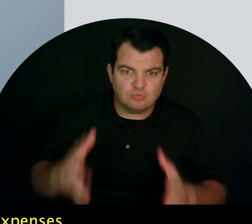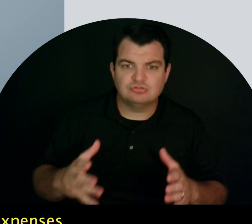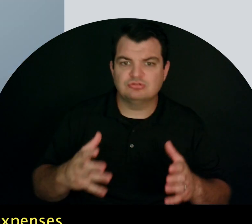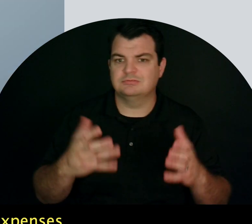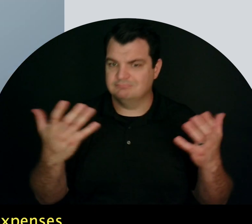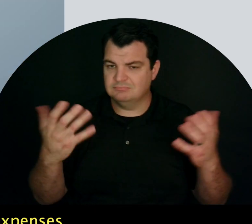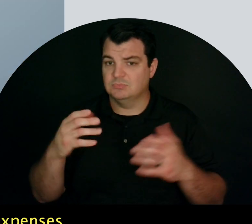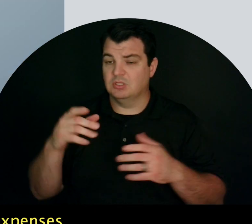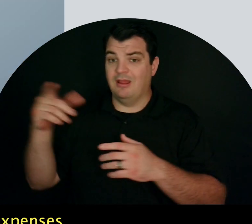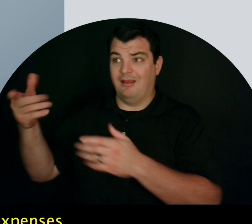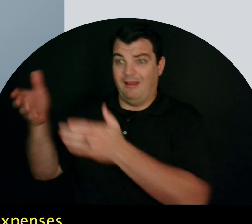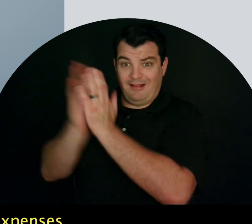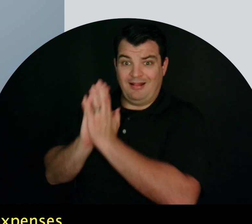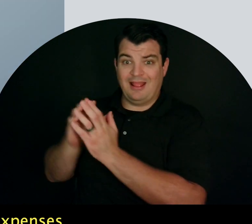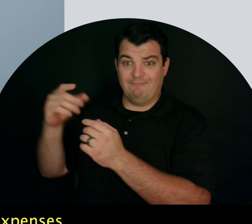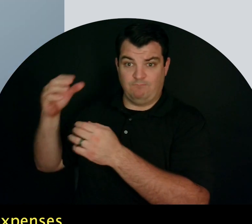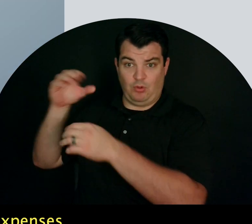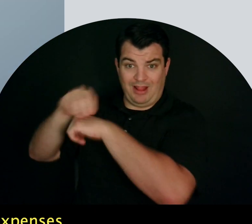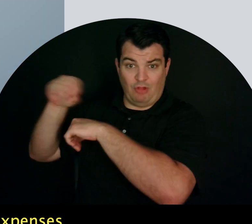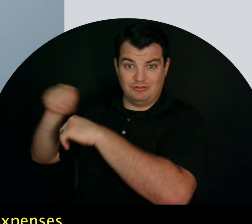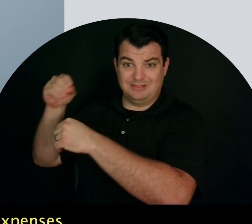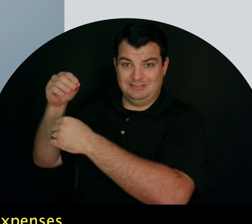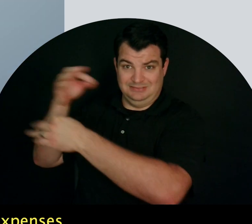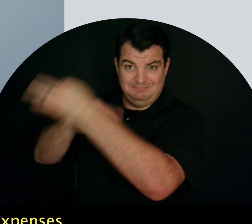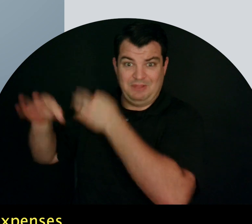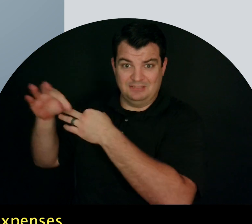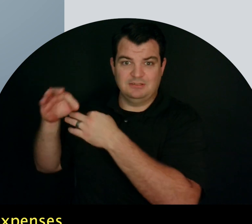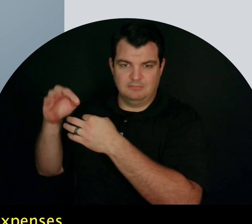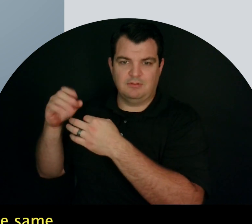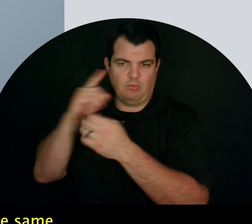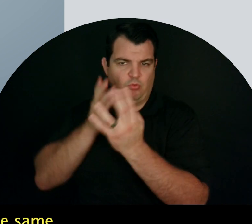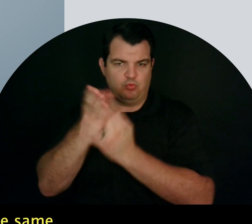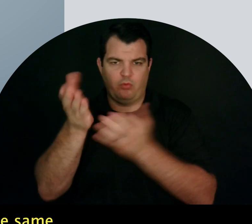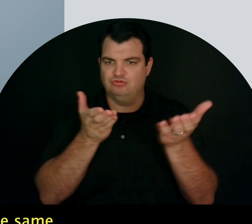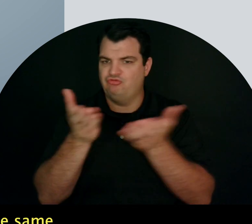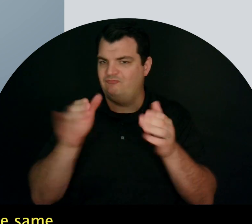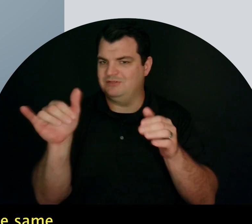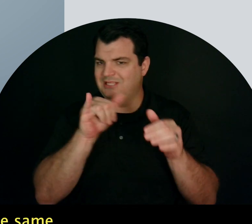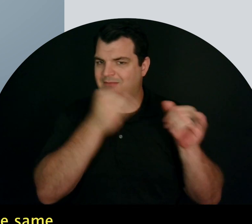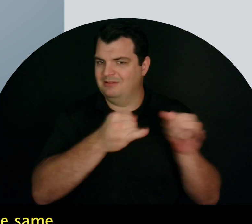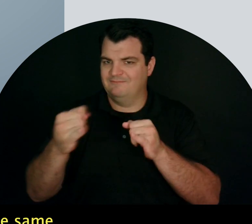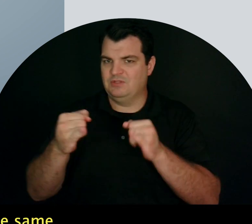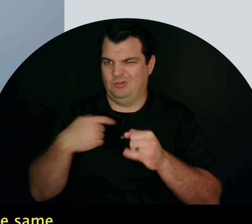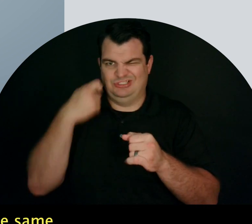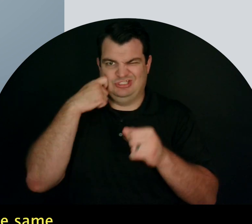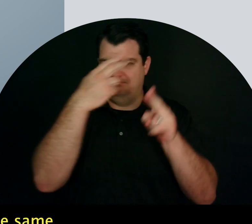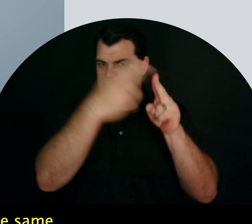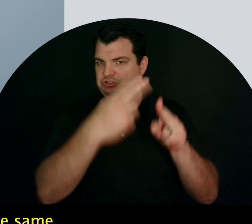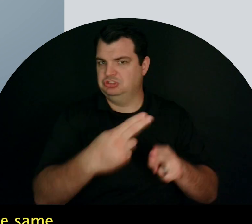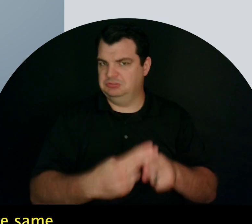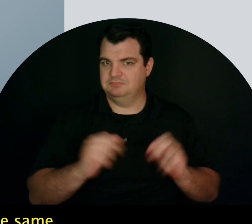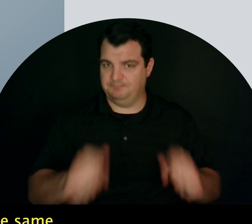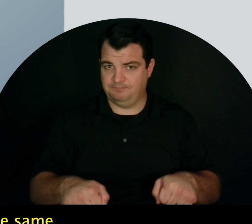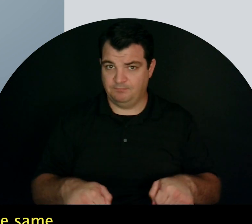A claim for counseling expenses may be made to reimburse the costs of these services for the same individuals I just mentioned.